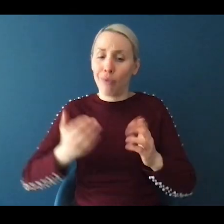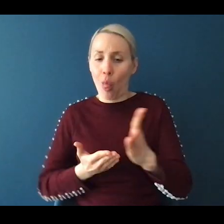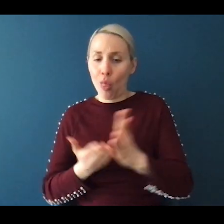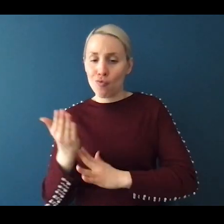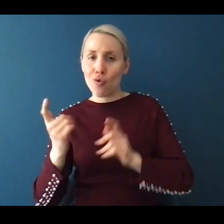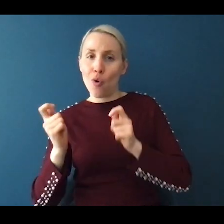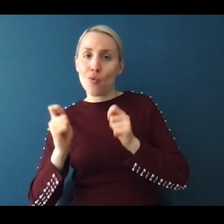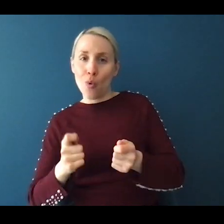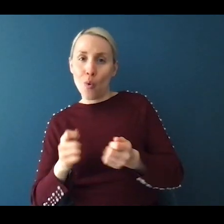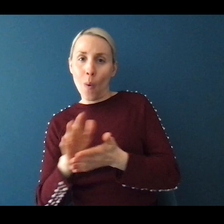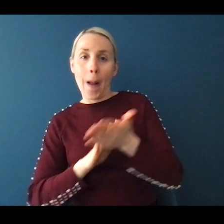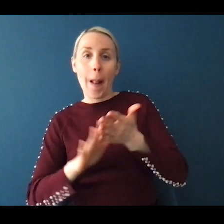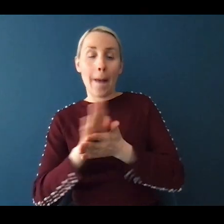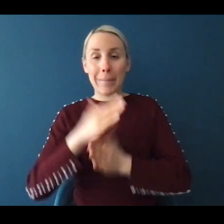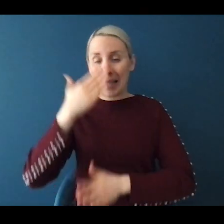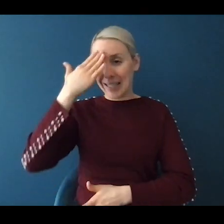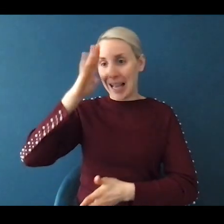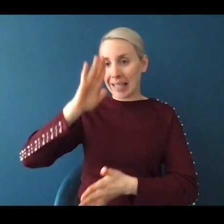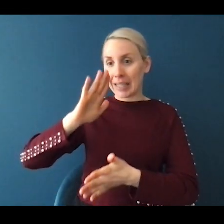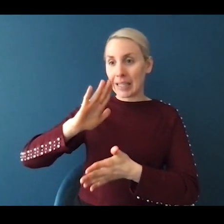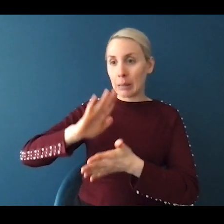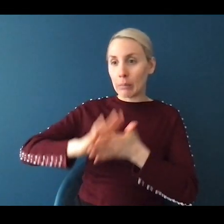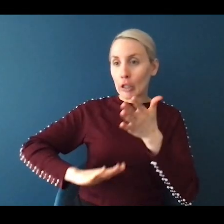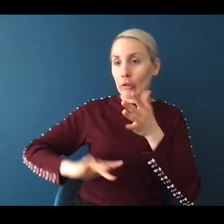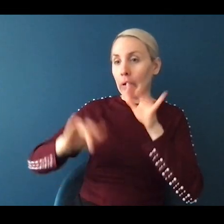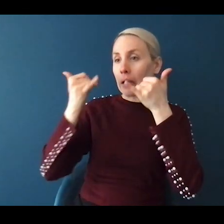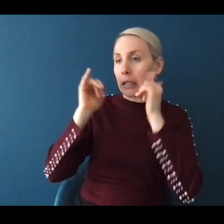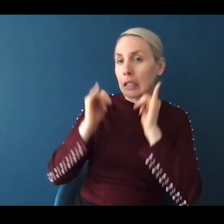to experiment in a way that wouldn't have been possible so it was quite distinctive